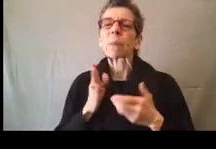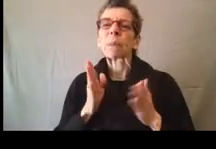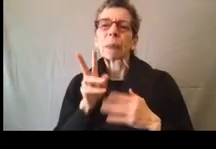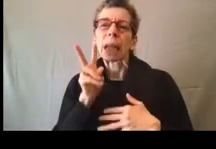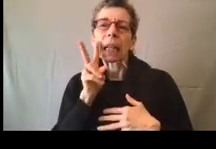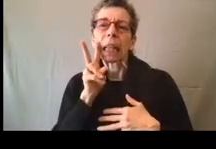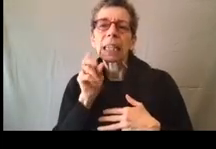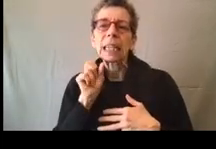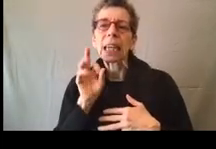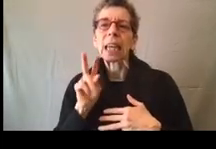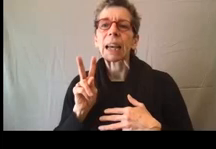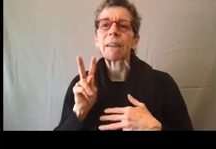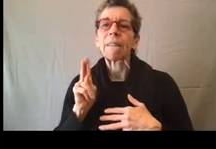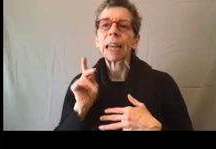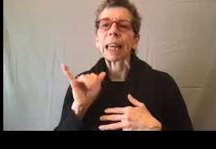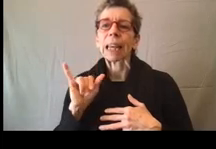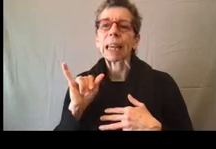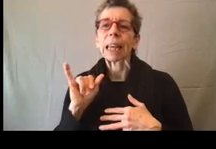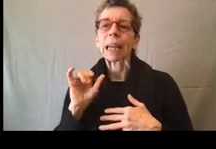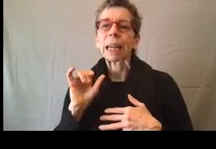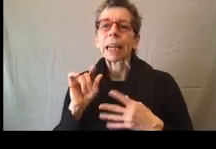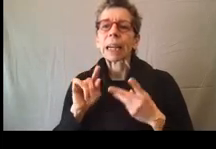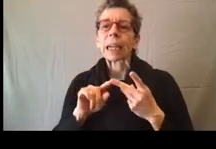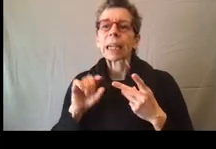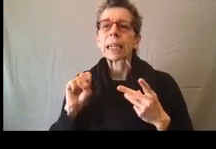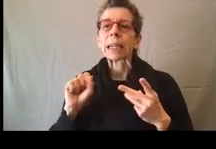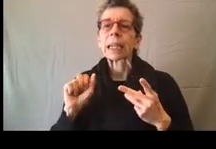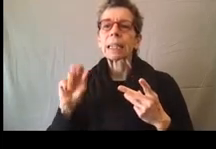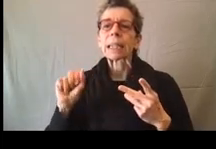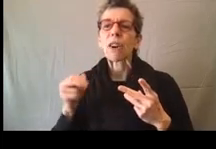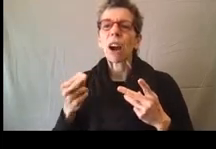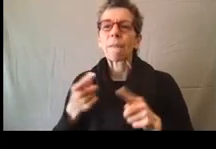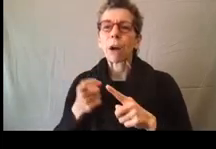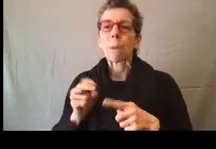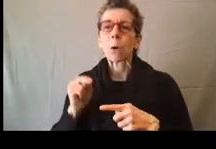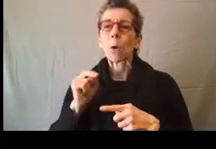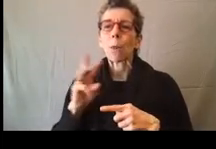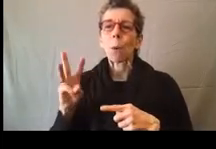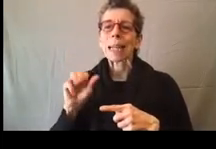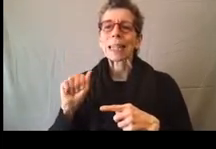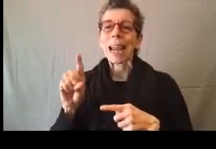Chang and Sarah von Schrader from the Northeast ADA Center can begin their presentation early.